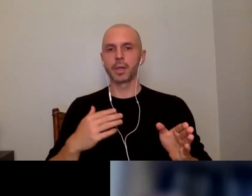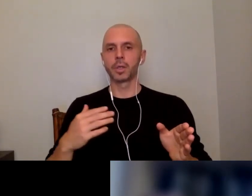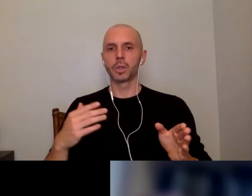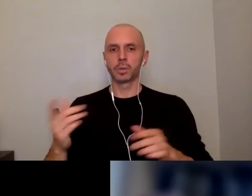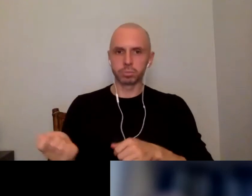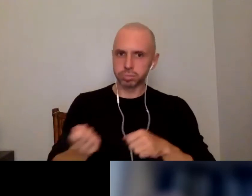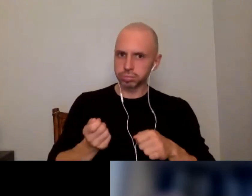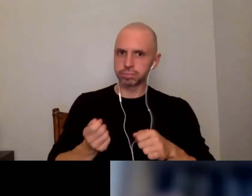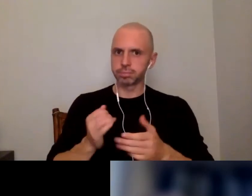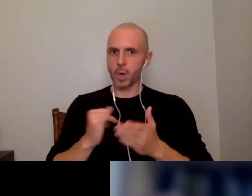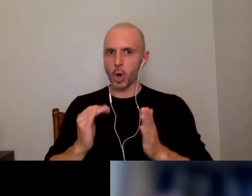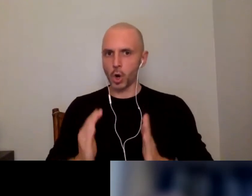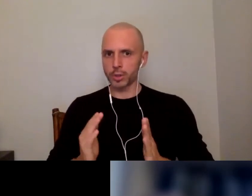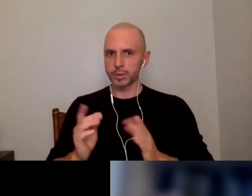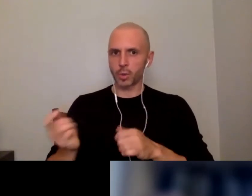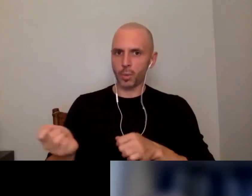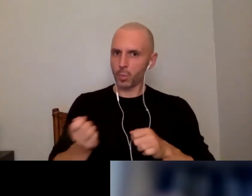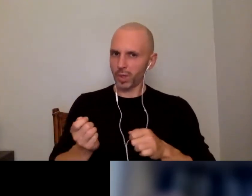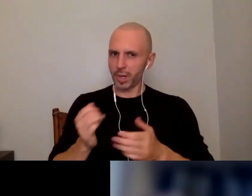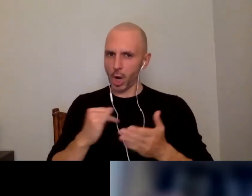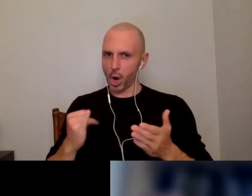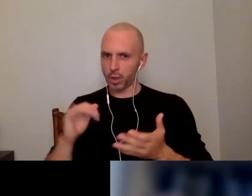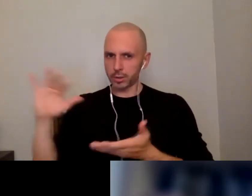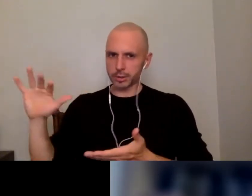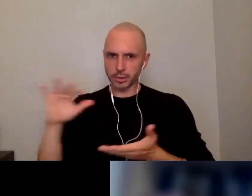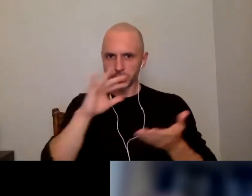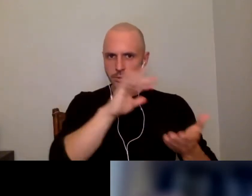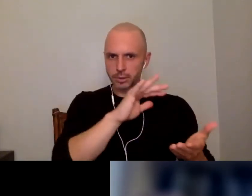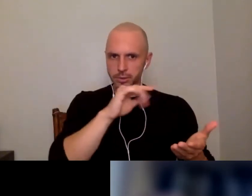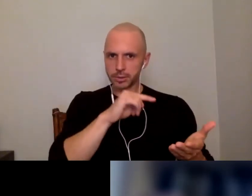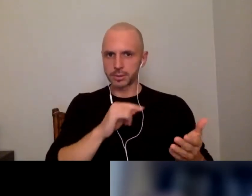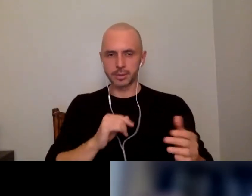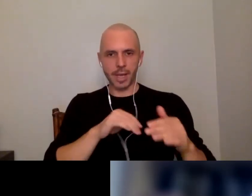transforms into something completely different so i you know i have to say is i feel safe